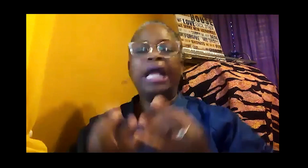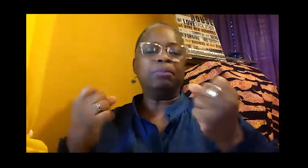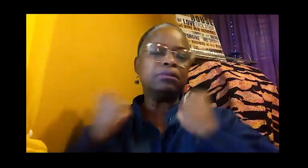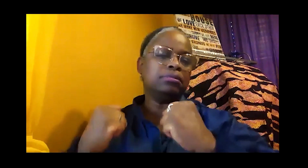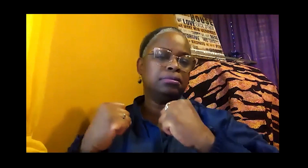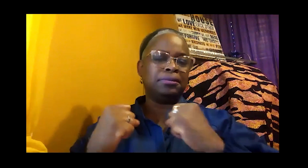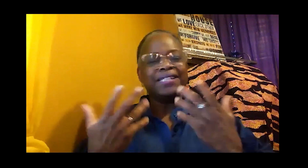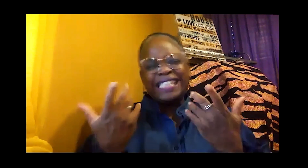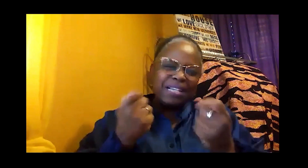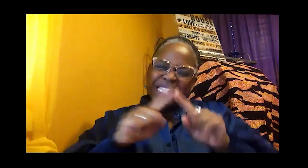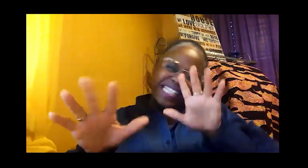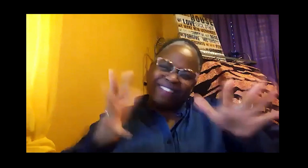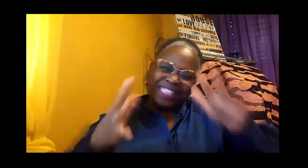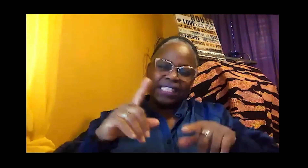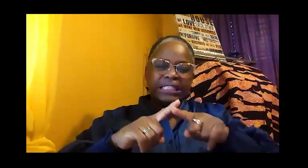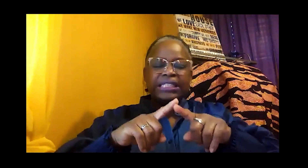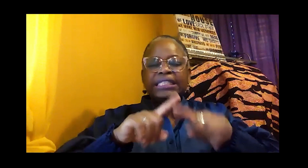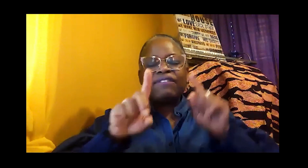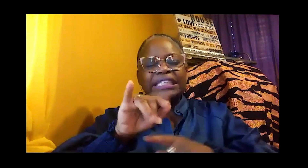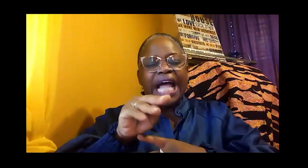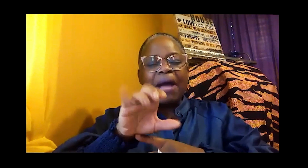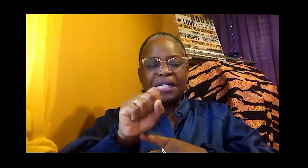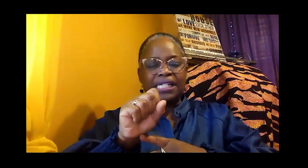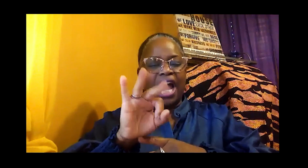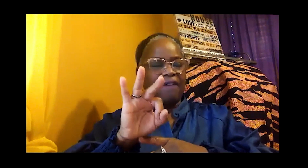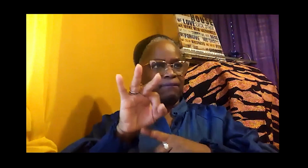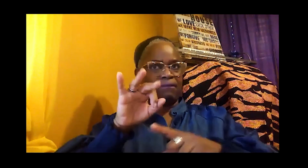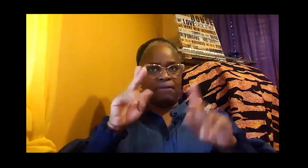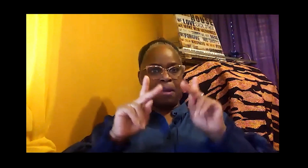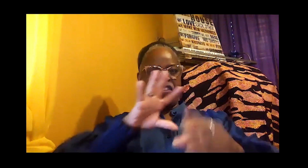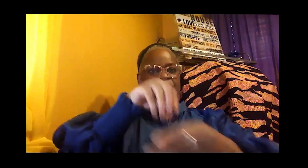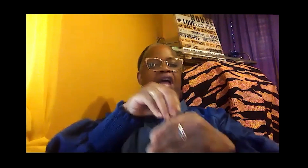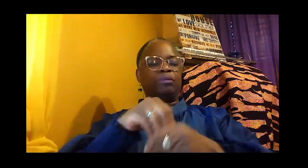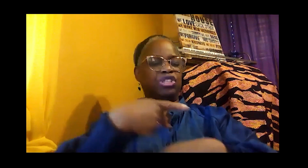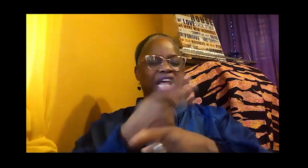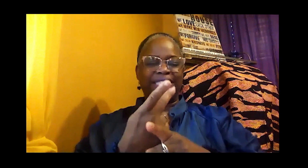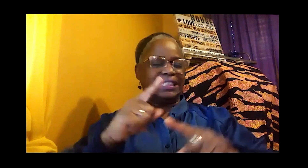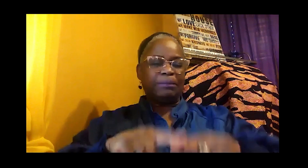By the end of the production, we have that strong family feel. There are different types of people